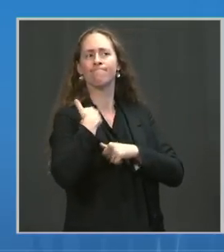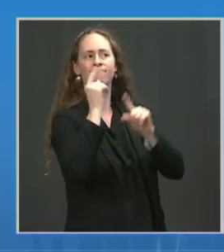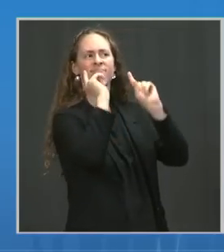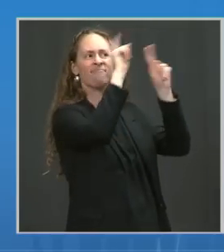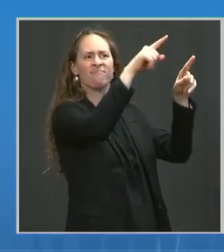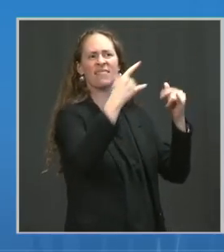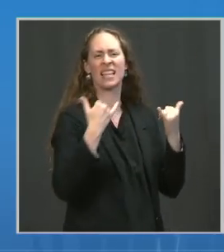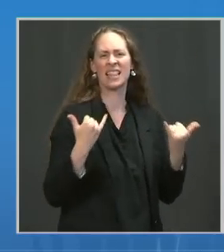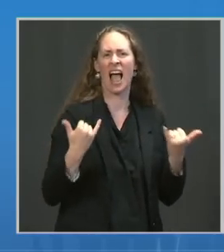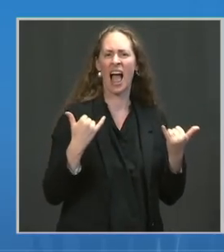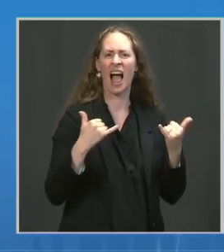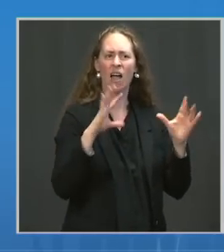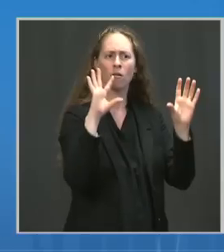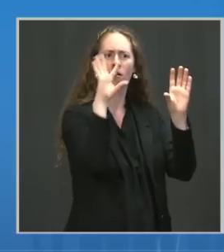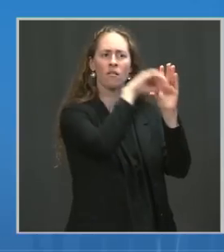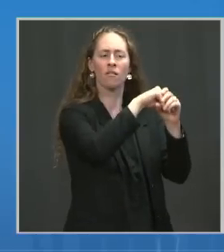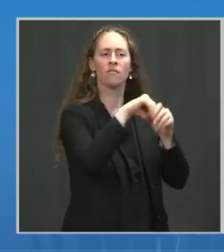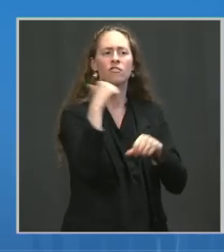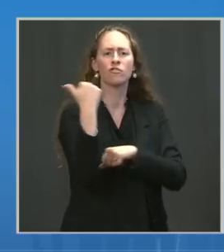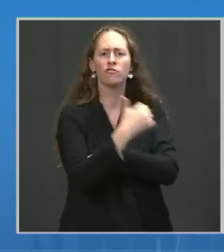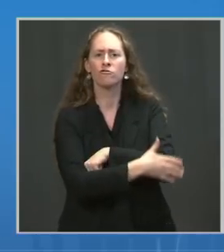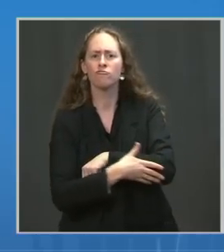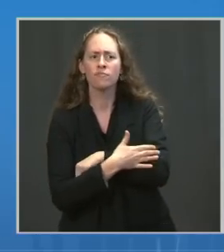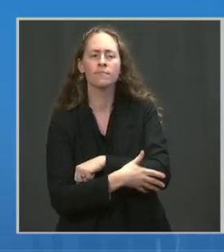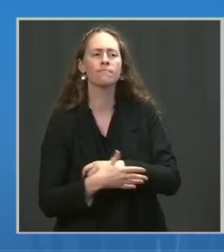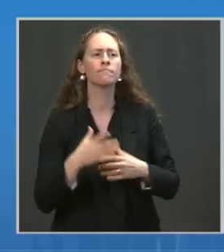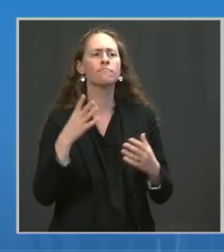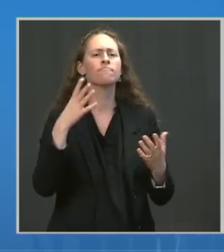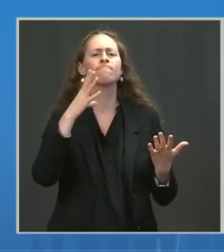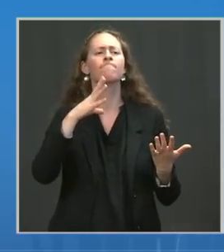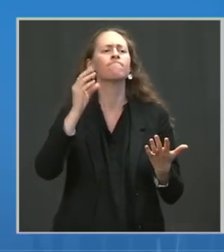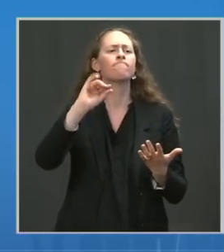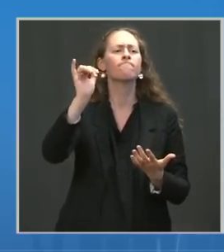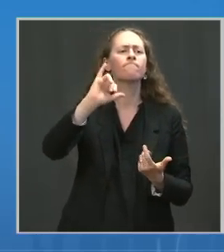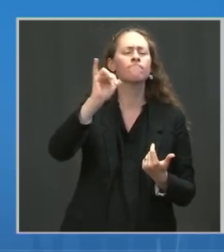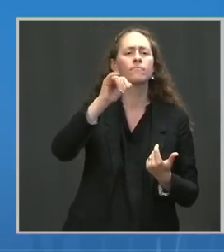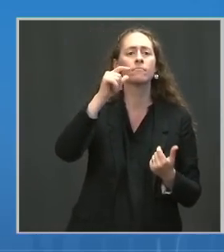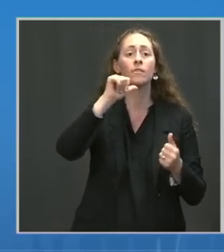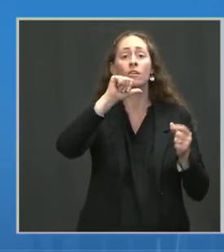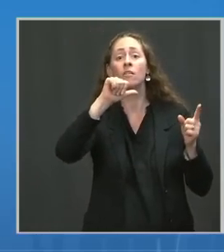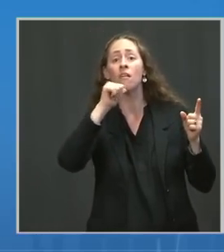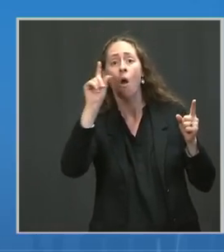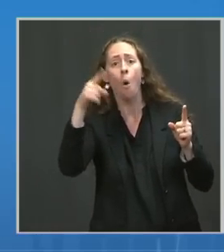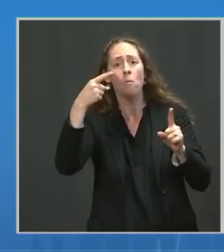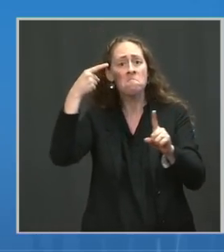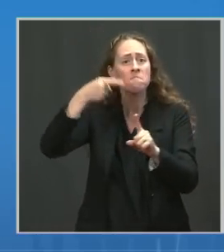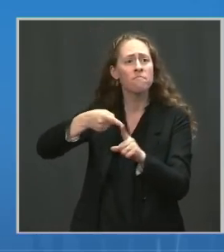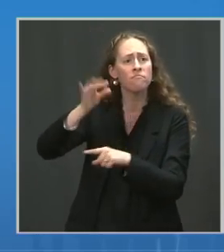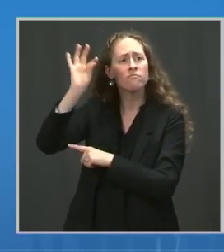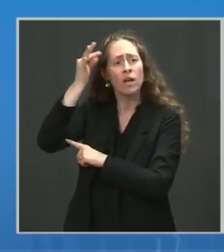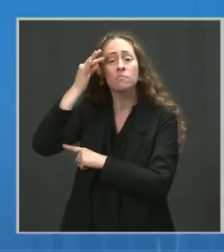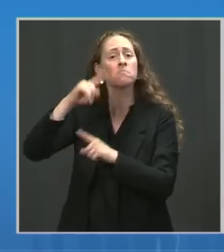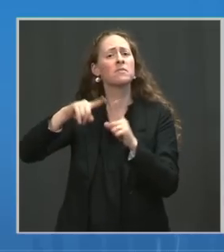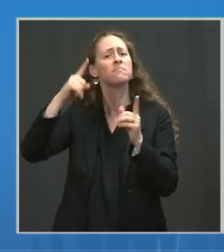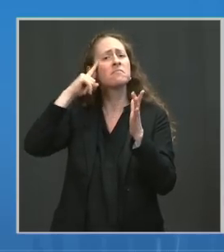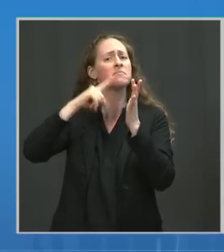to look across the federal government at other areas where requirement- -- requiring vaccines, everyone be vaccinated may make sense,